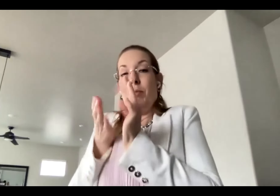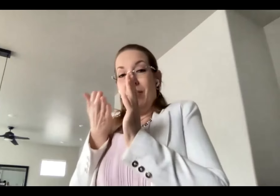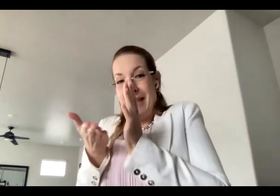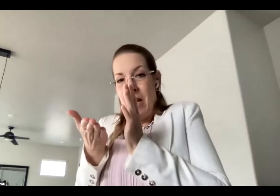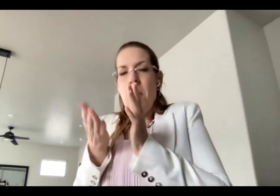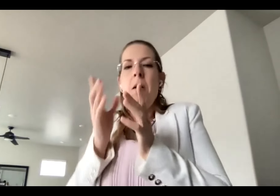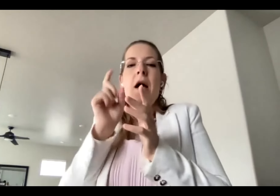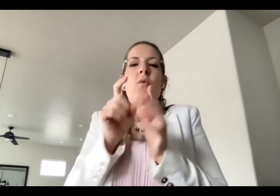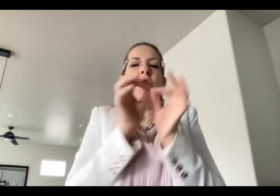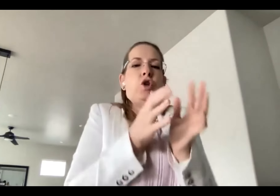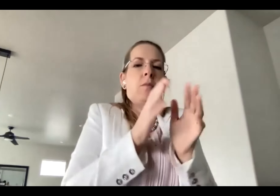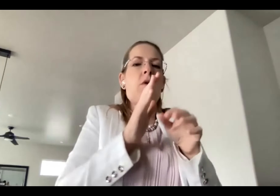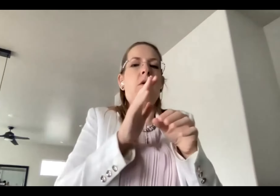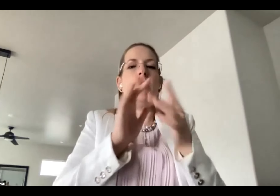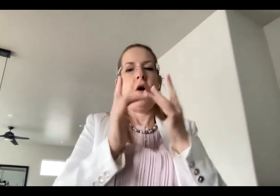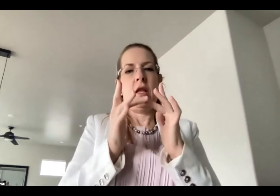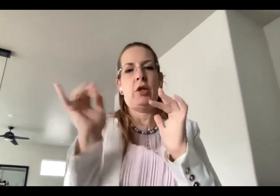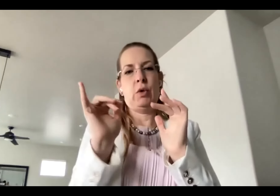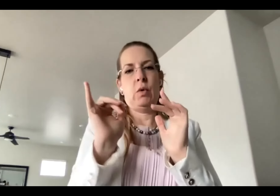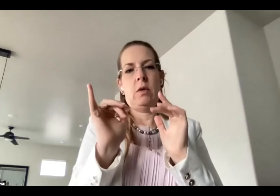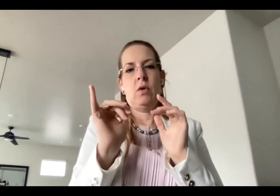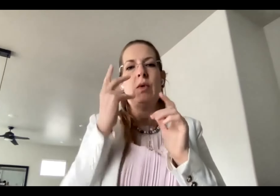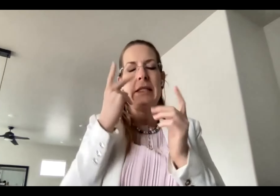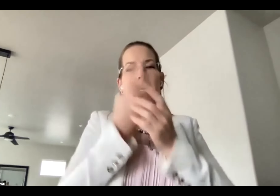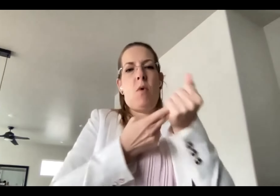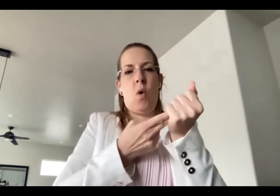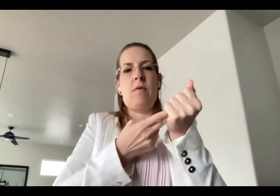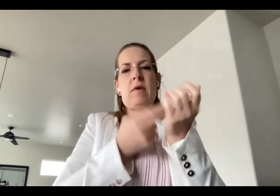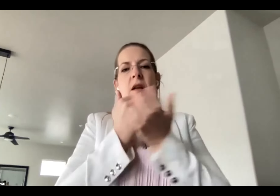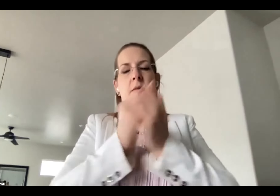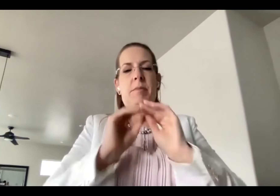do have a group with an interpreter there, and we have a interpreter on zoom. So they